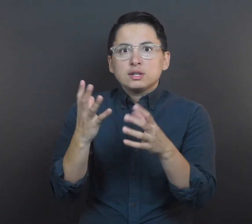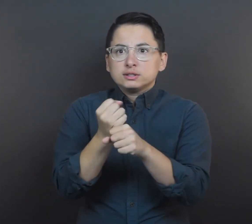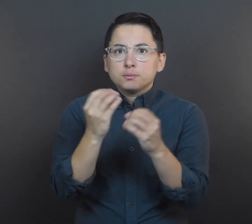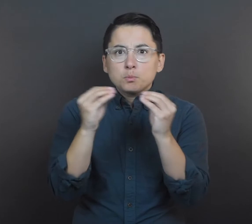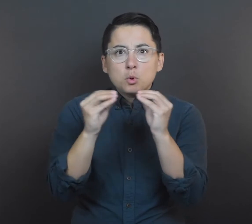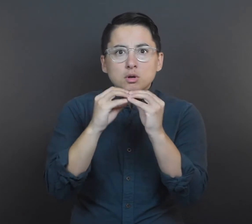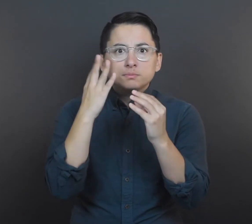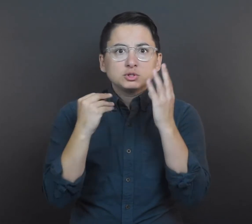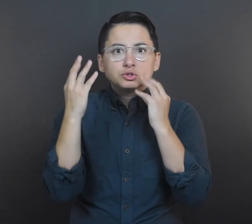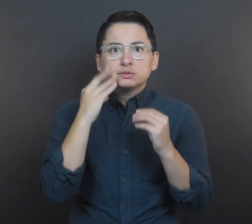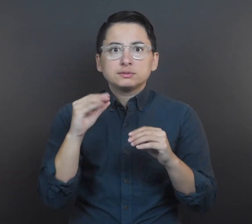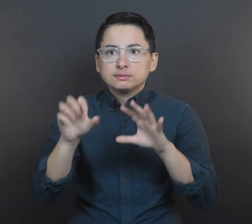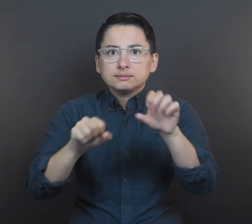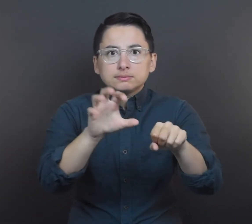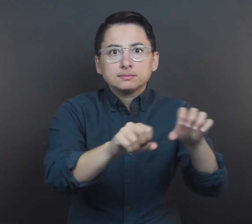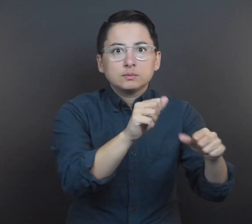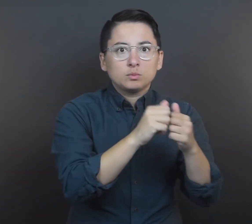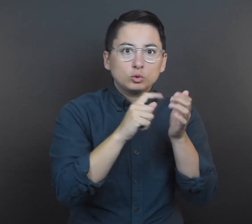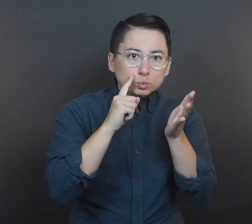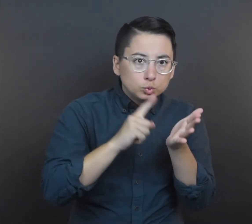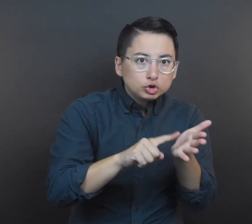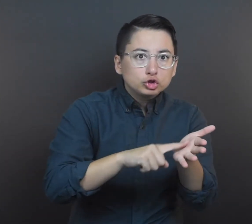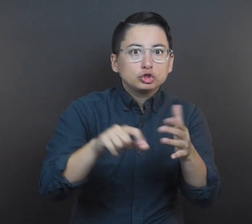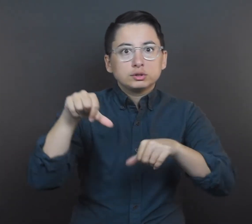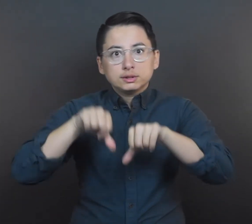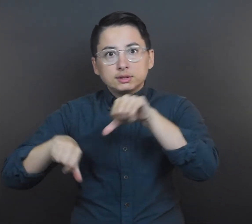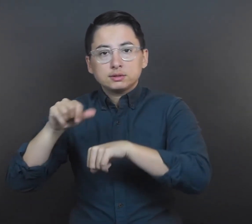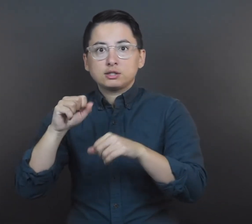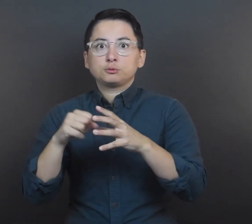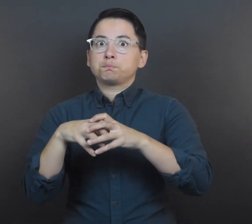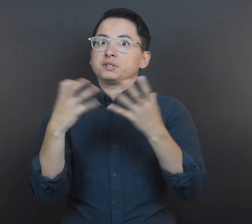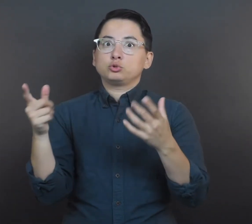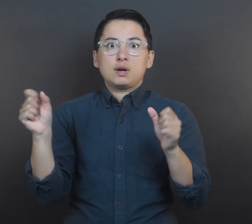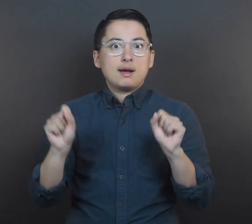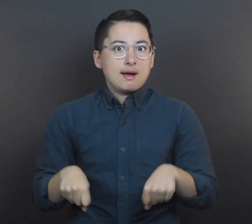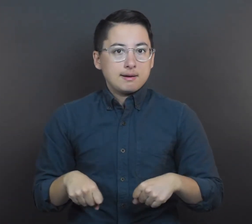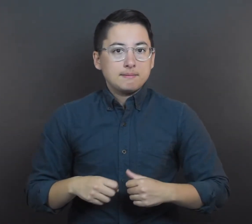“I tried to get as much exposure to science and research as possible,” she says.